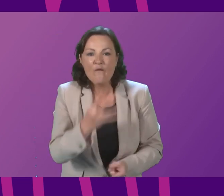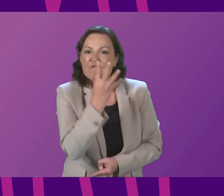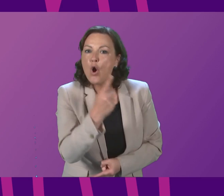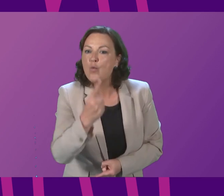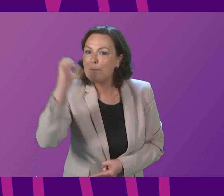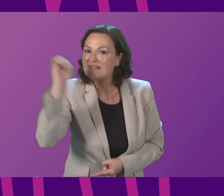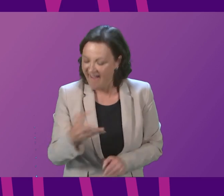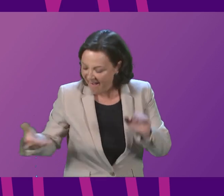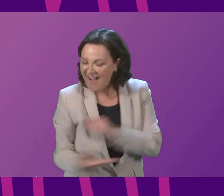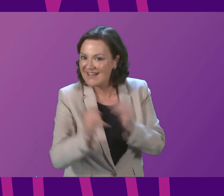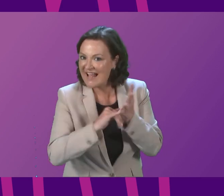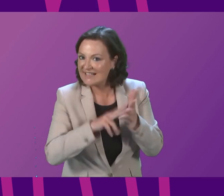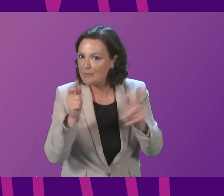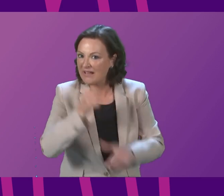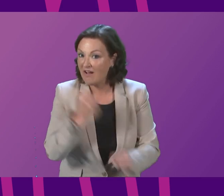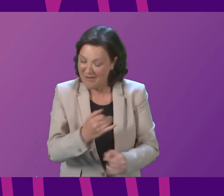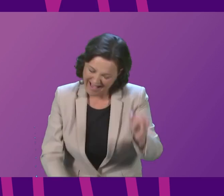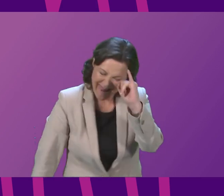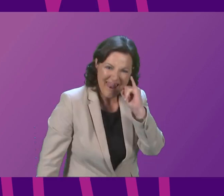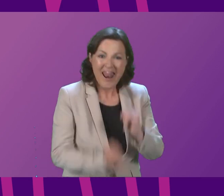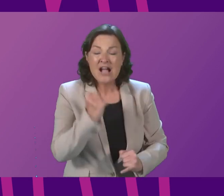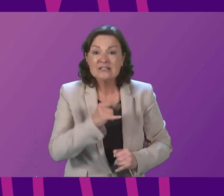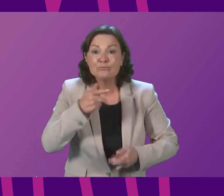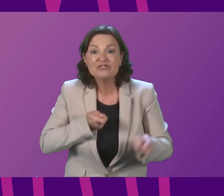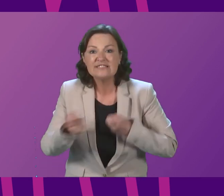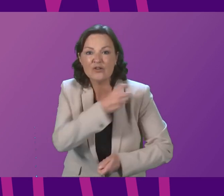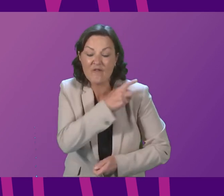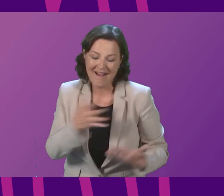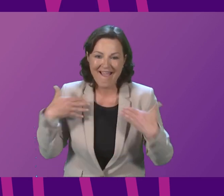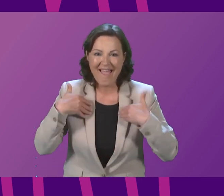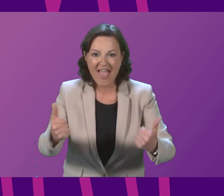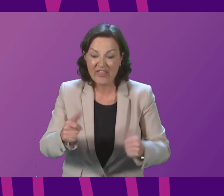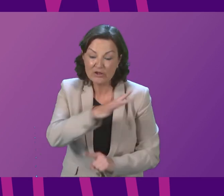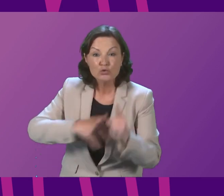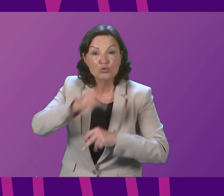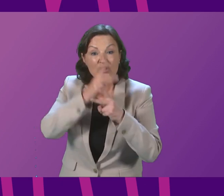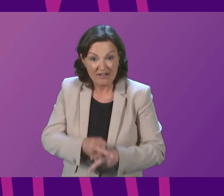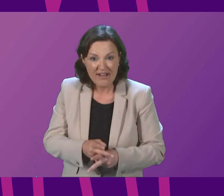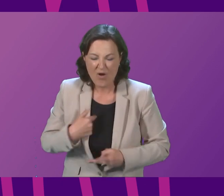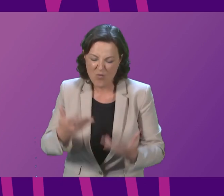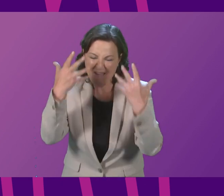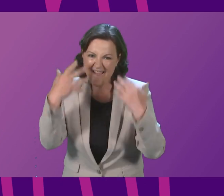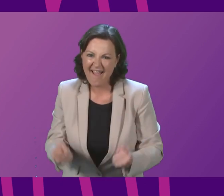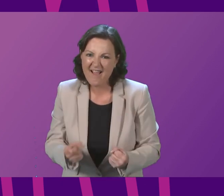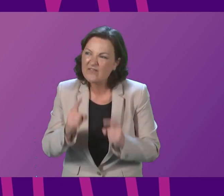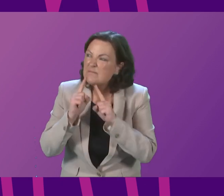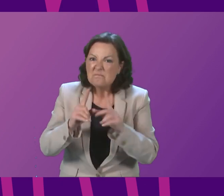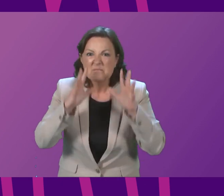under this Government. Lastly, on health and social care, we have record staff numbers. Briefly, First Minister.